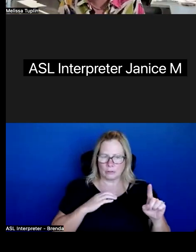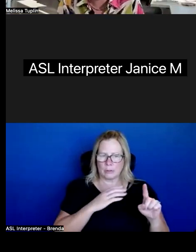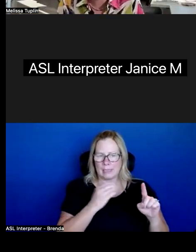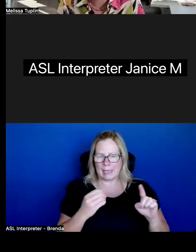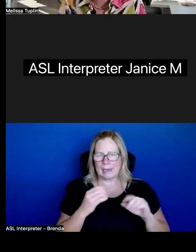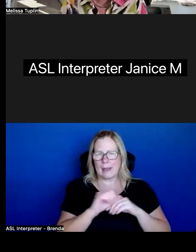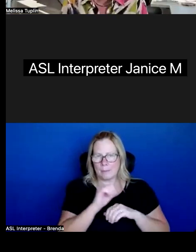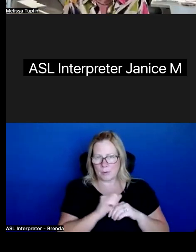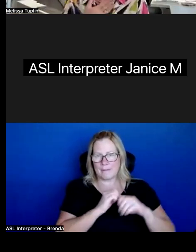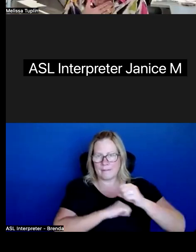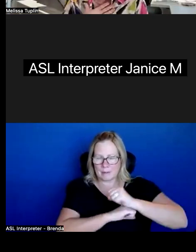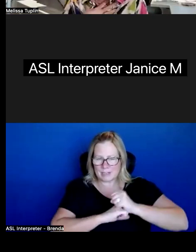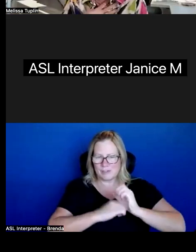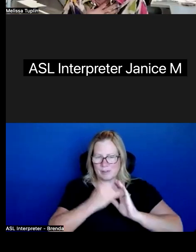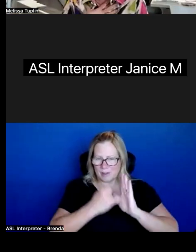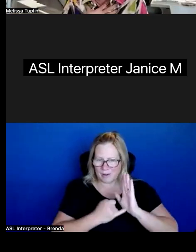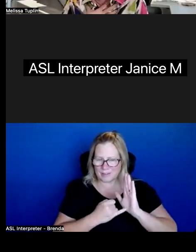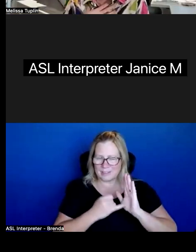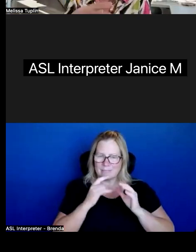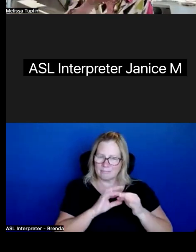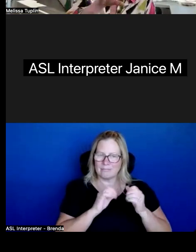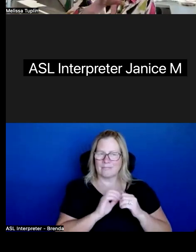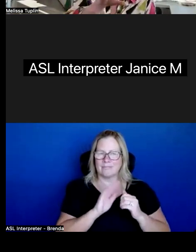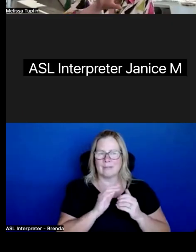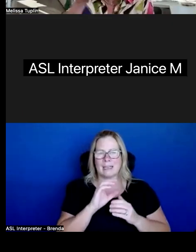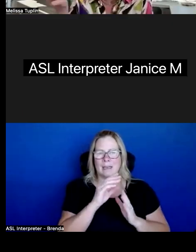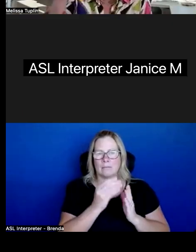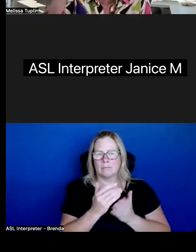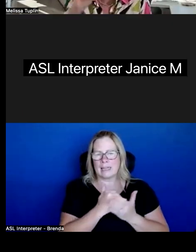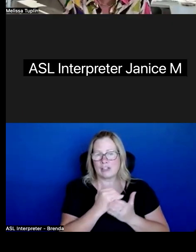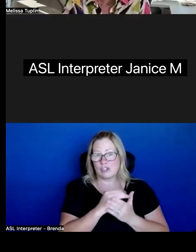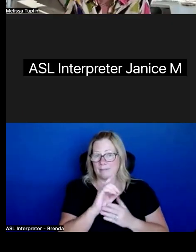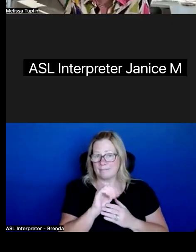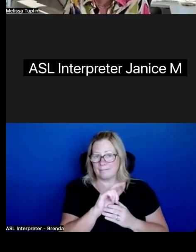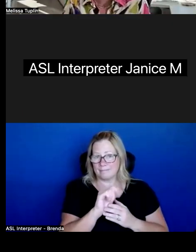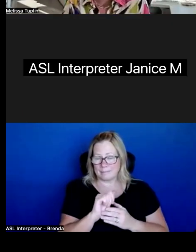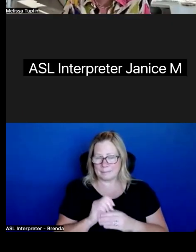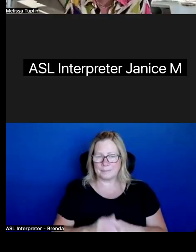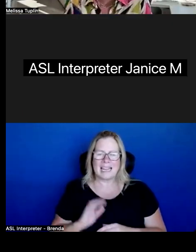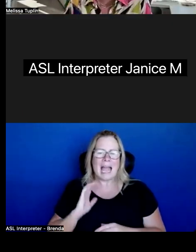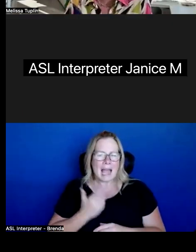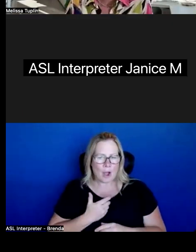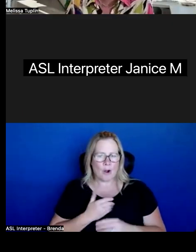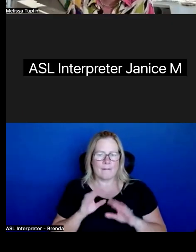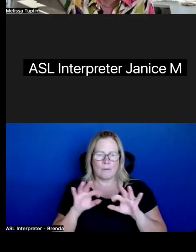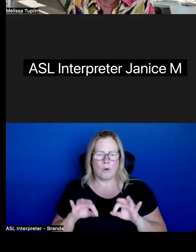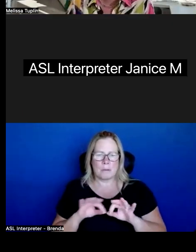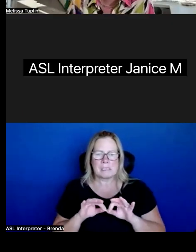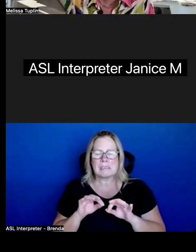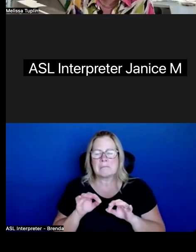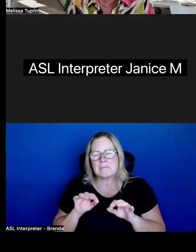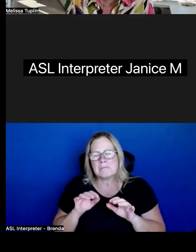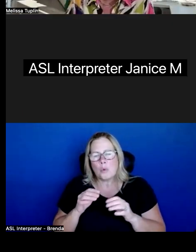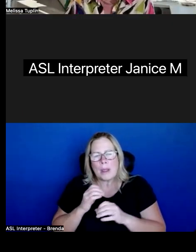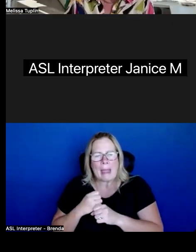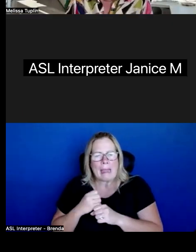data collection. Our own forms are built to emulate or look similar to those forms.